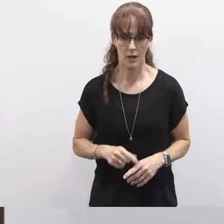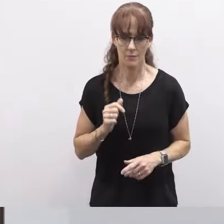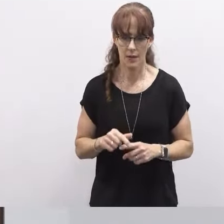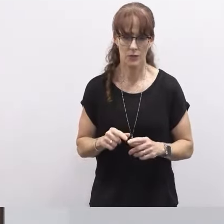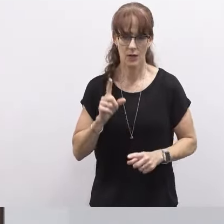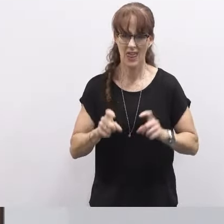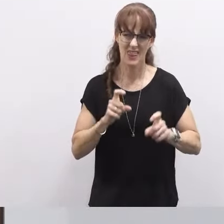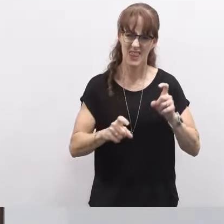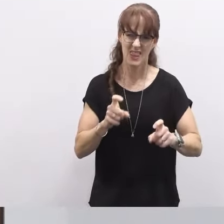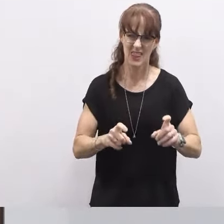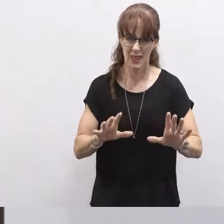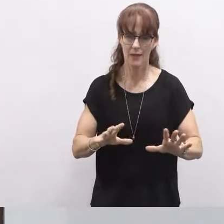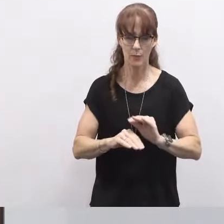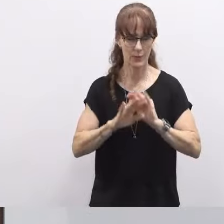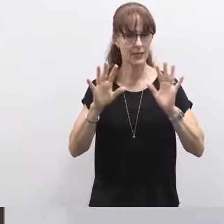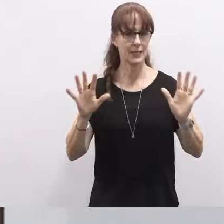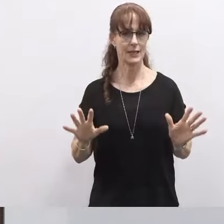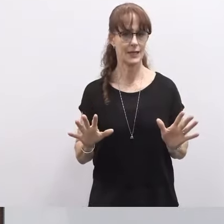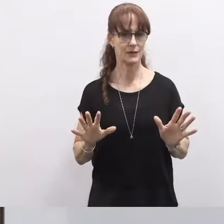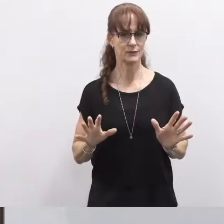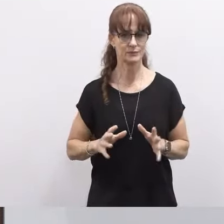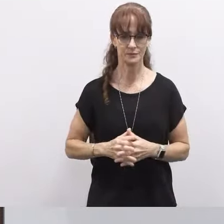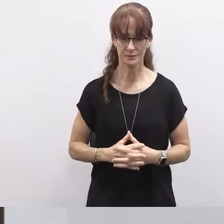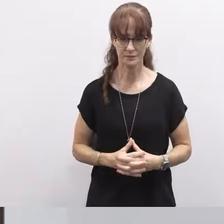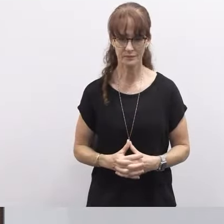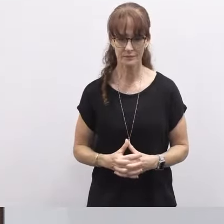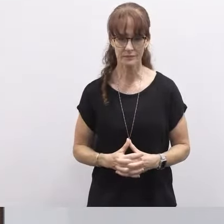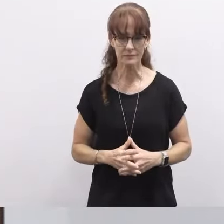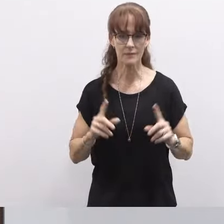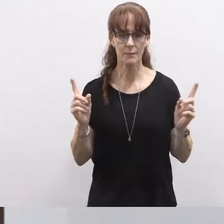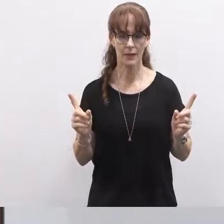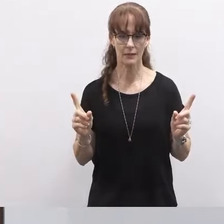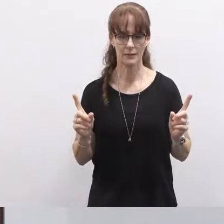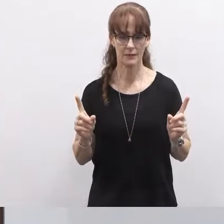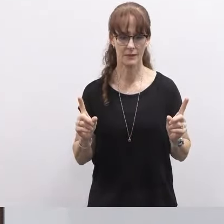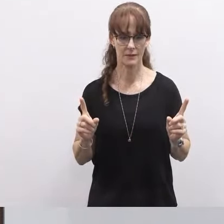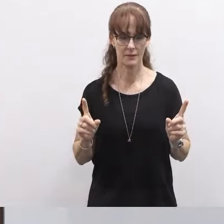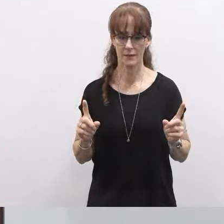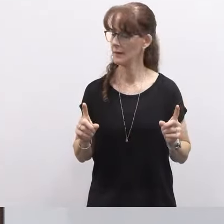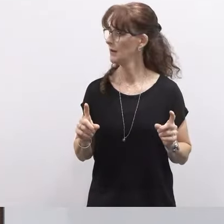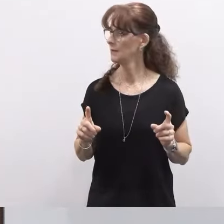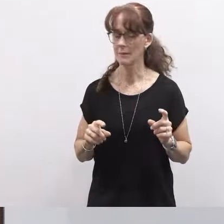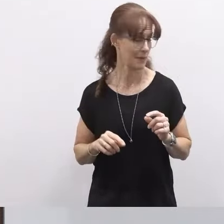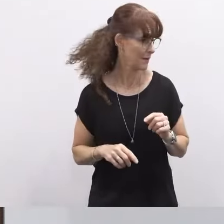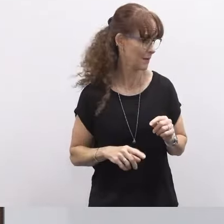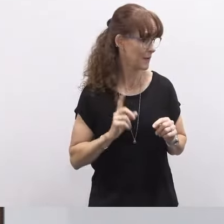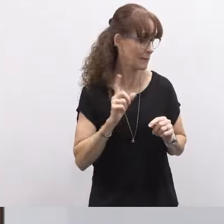That is my buddy over here . But you're gonna ask him a question anyways, right? Correct, correct.